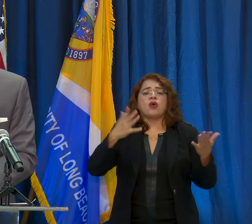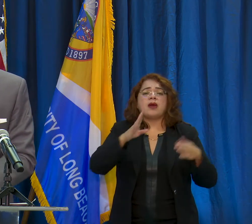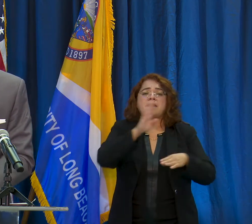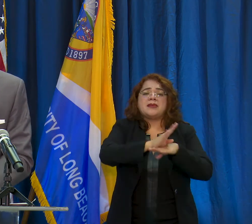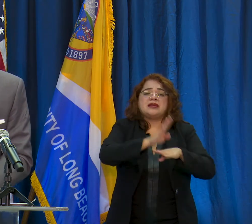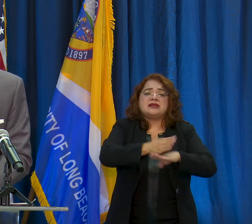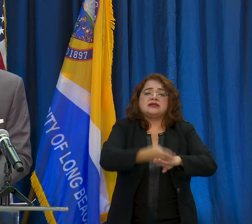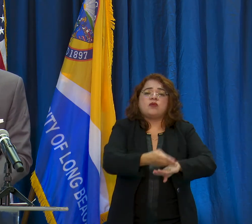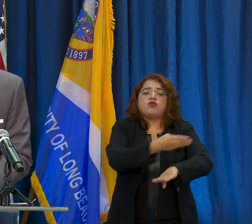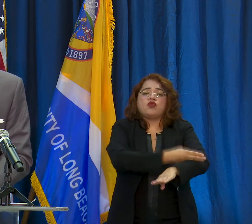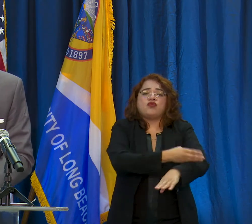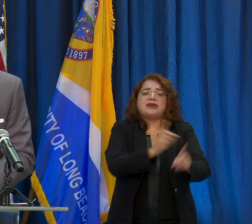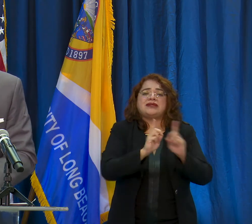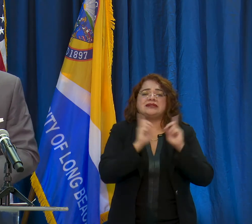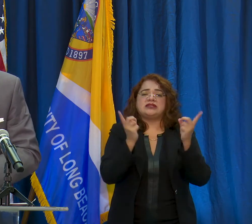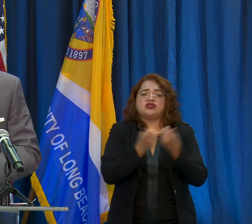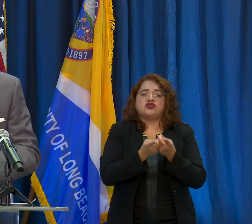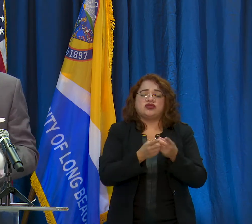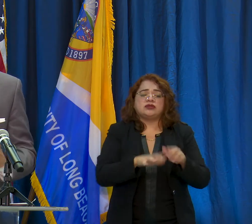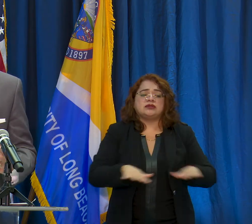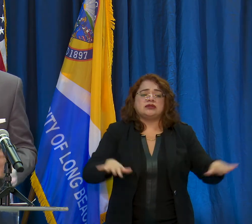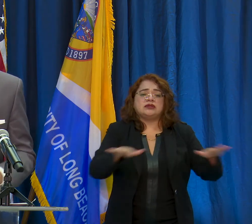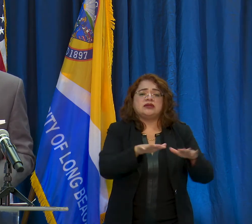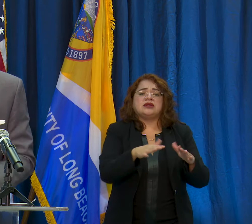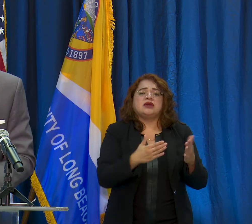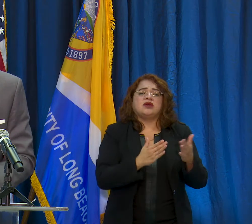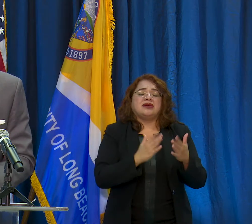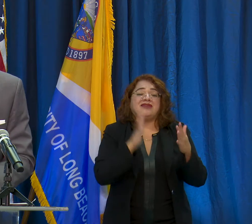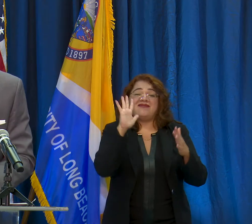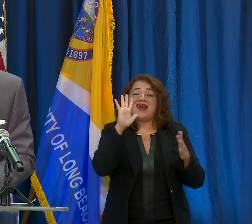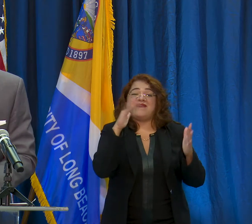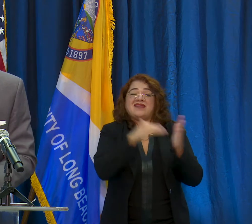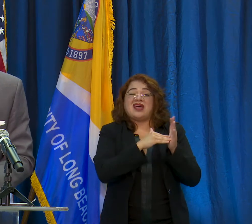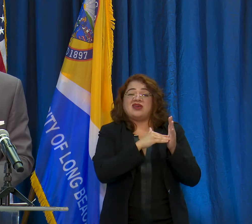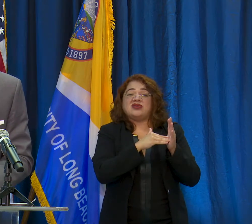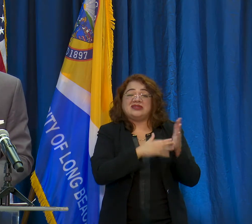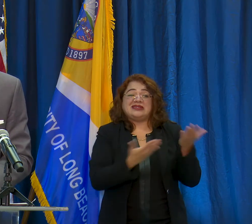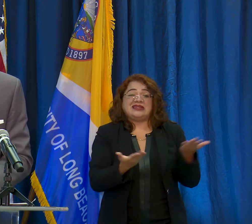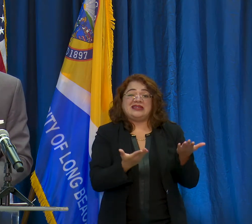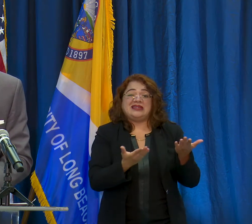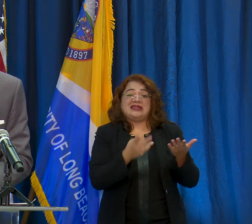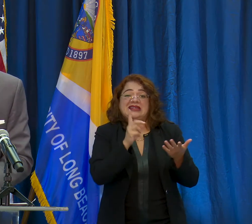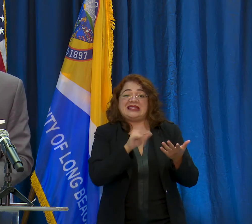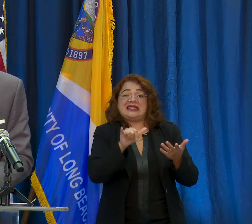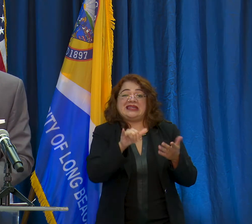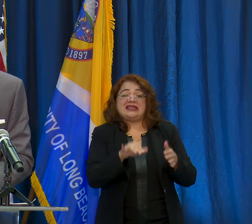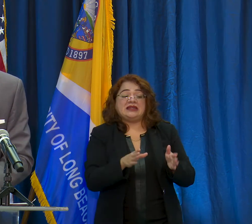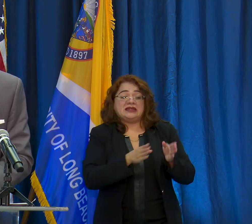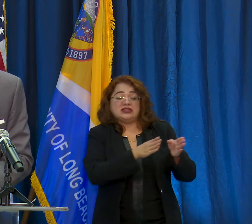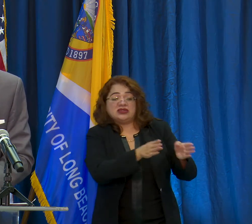districts to help over 5,000 small businesses and key commercial corridors keep their lights on